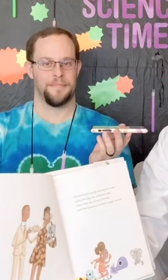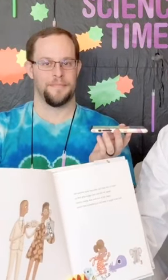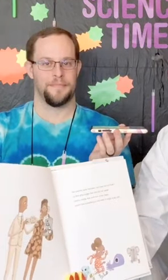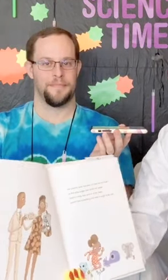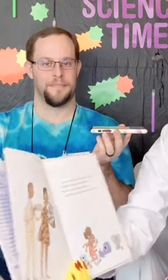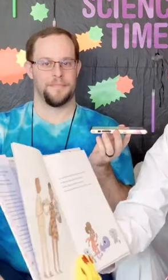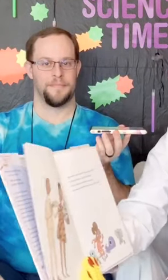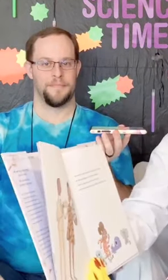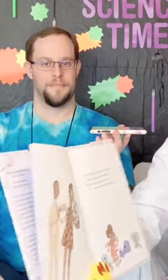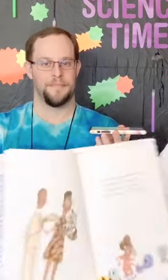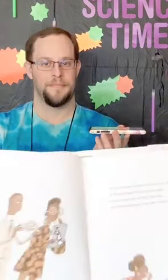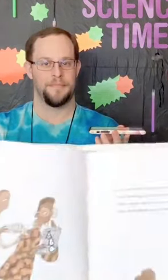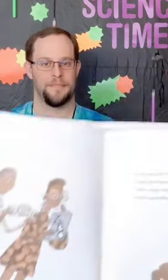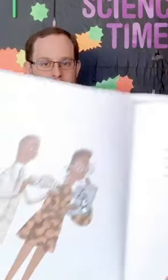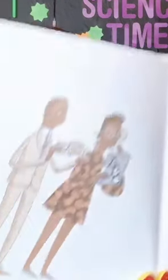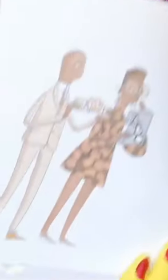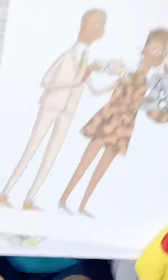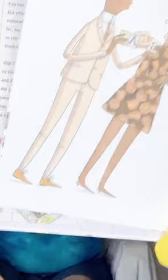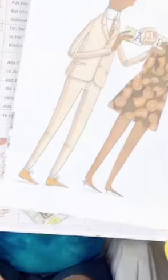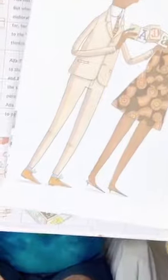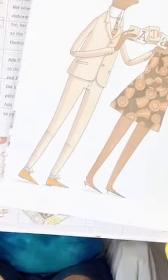ought to be said.